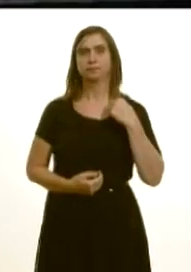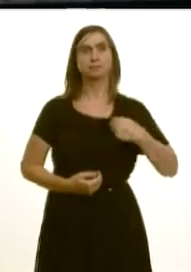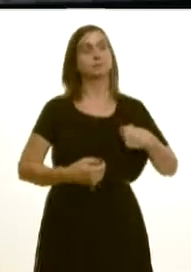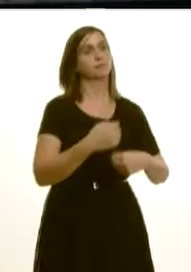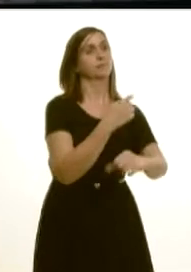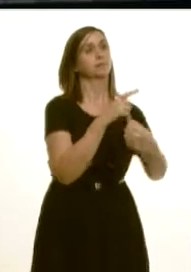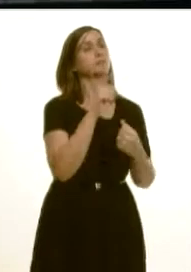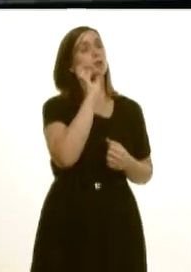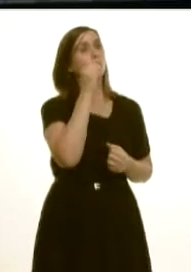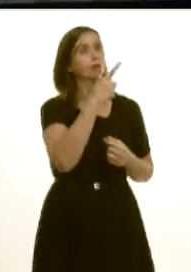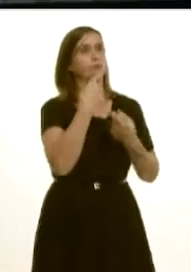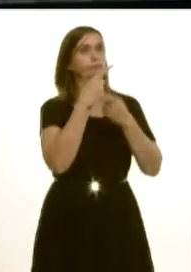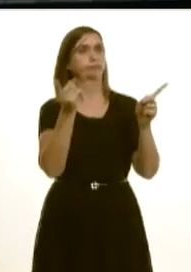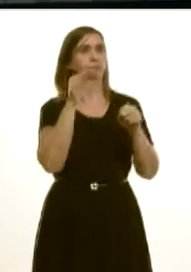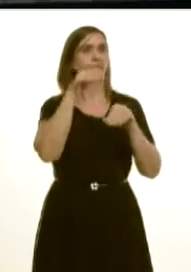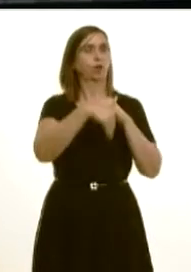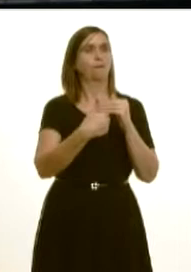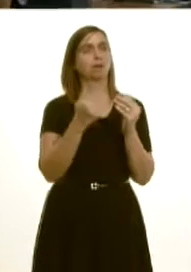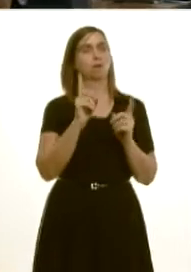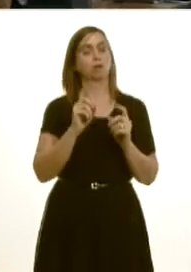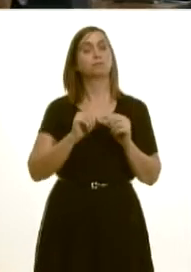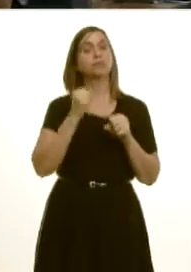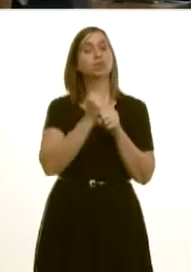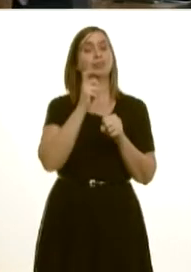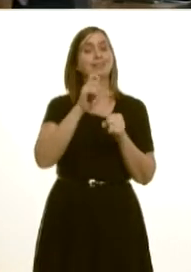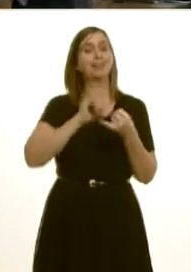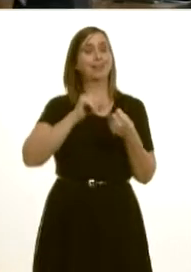i fyfyrwyr sy'n gorffen eu TGAU pan maent am ymgymryd ag addysg ôl-16? OAQ(4)1874(FM)